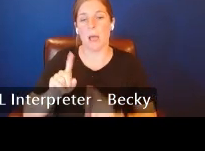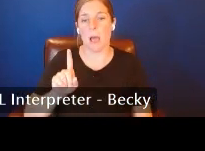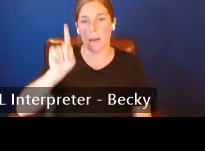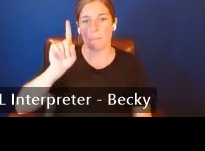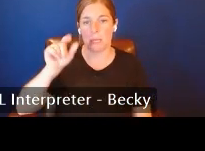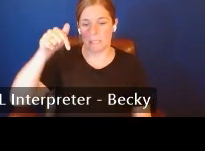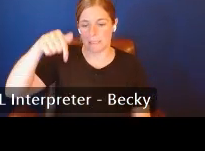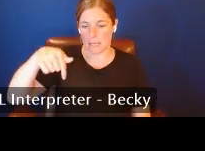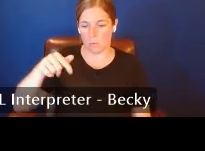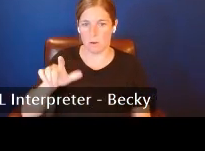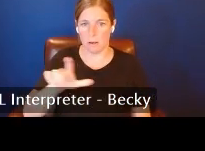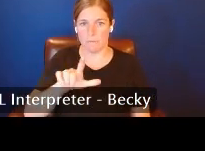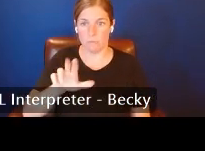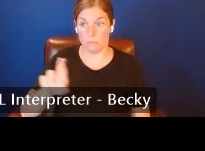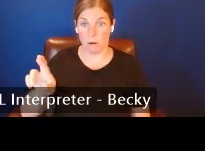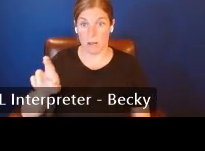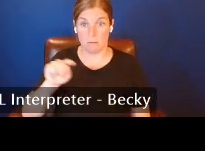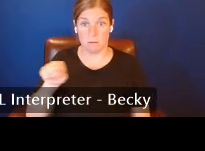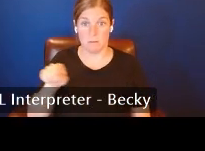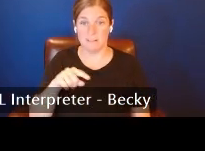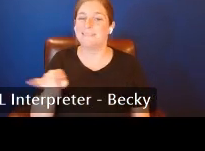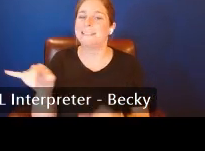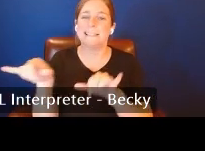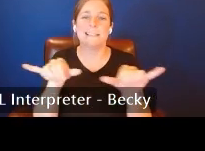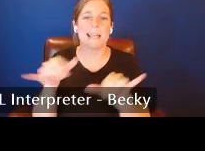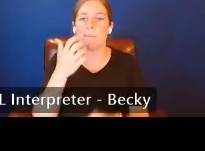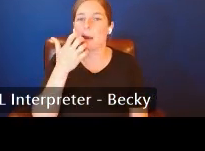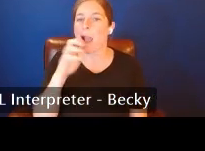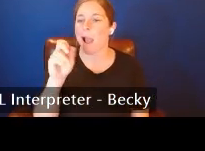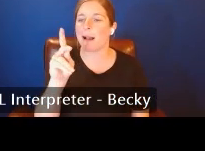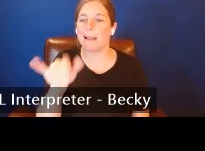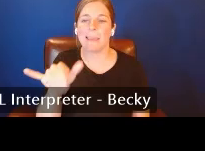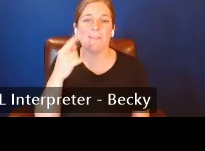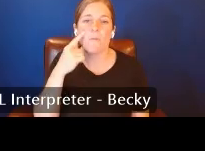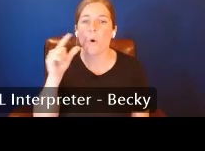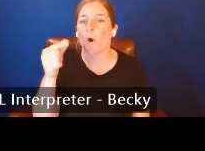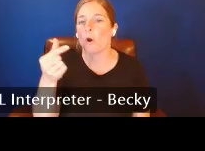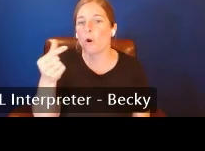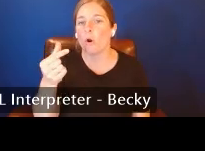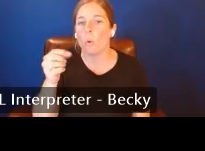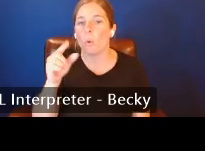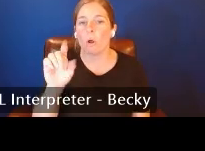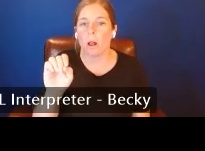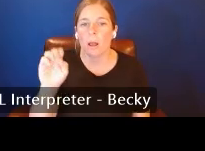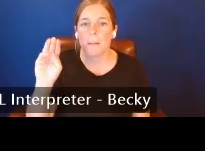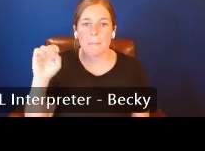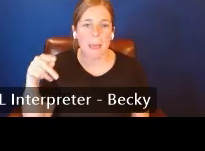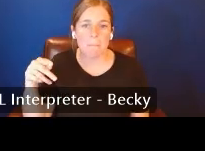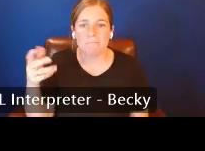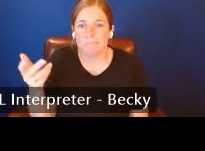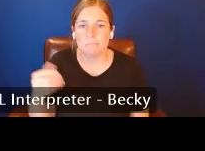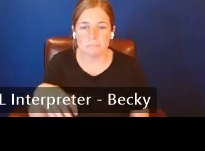those are the same hotkeys that Google Maps uses. There the out of the box hotkeys that Esri Maps